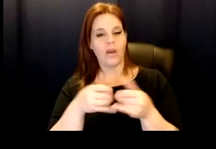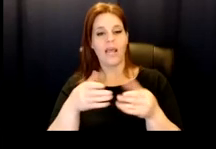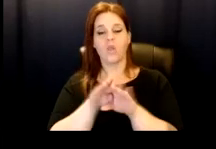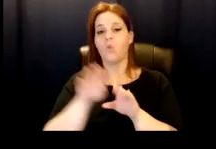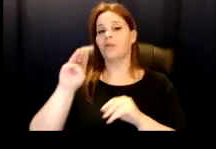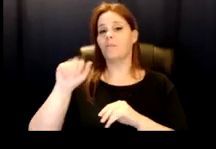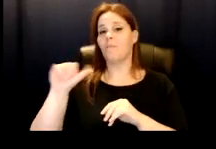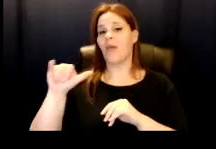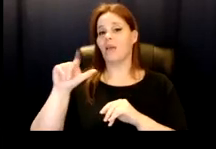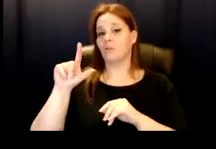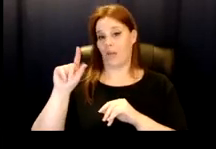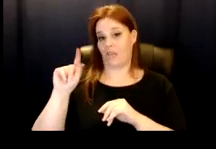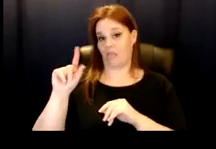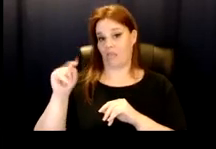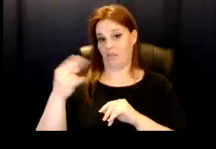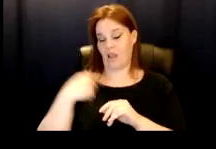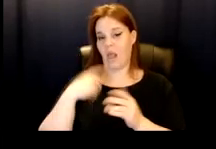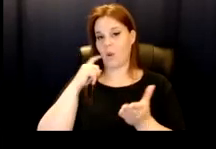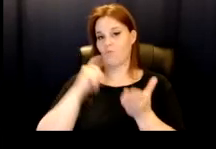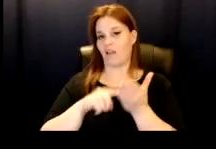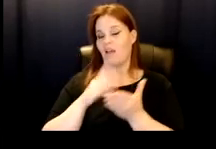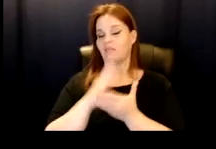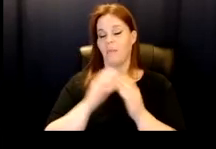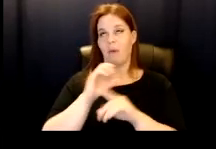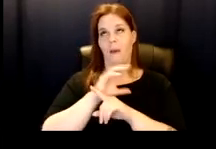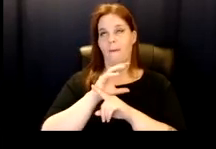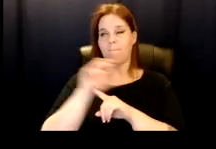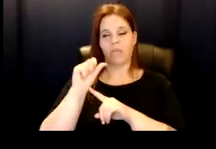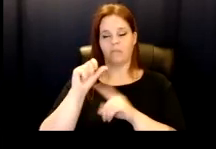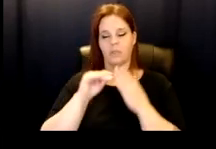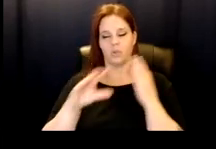would love to recognize some amazing students with this funding to support their education